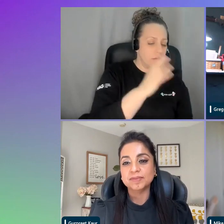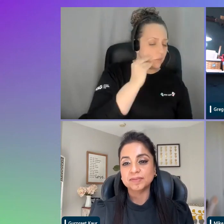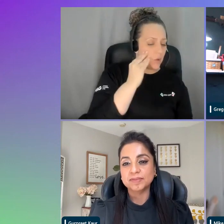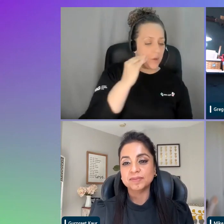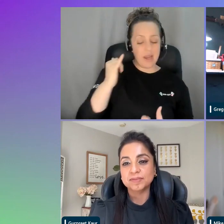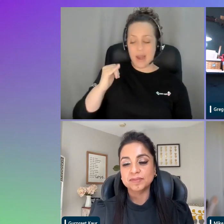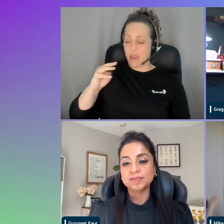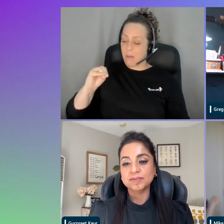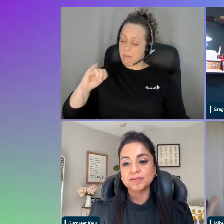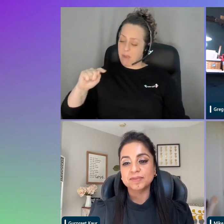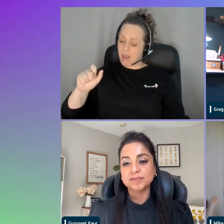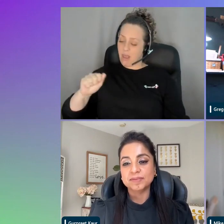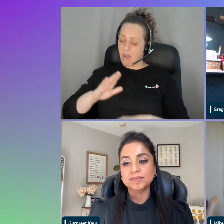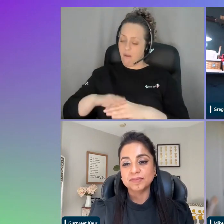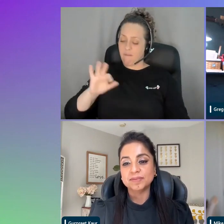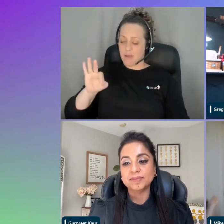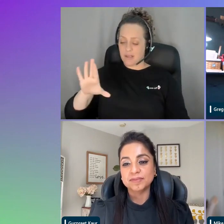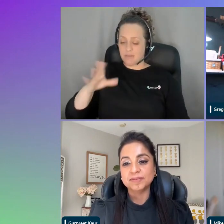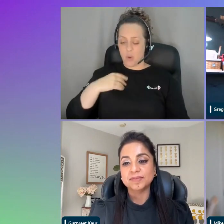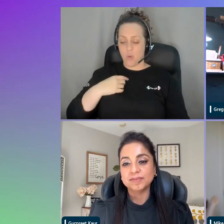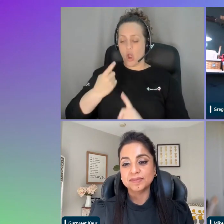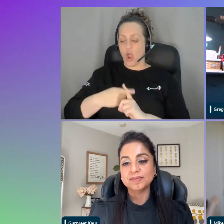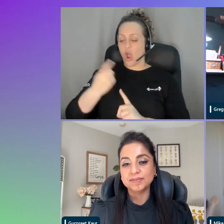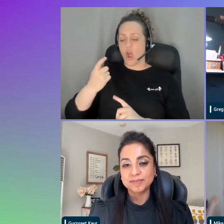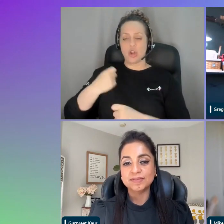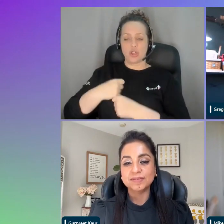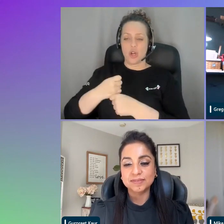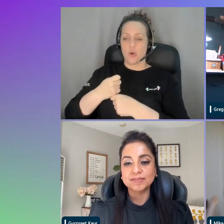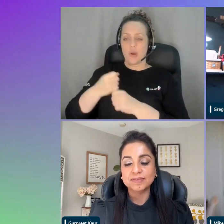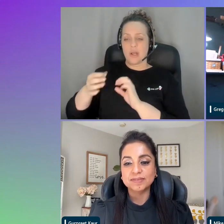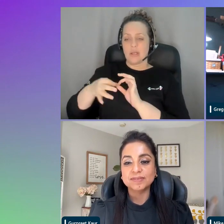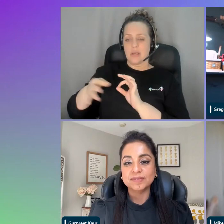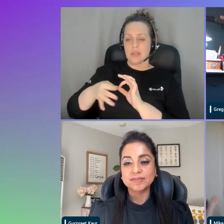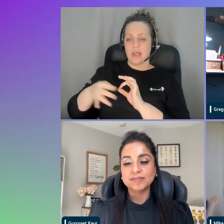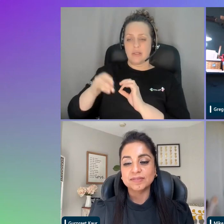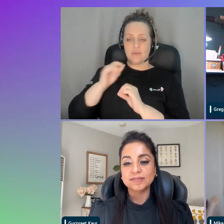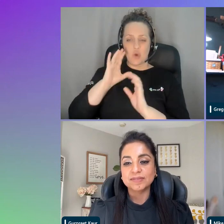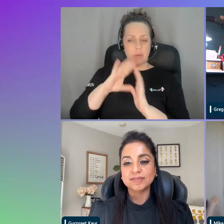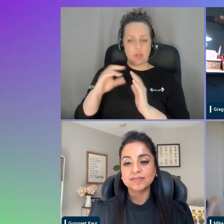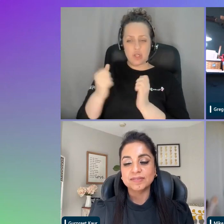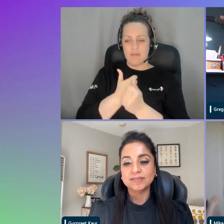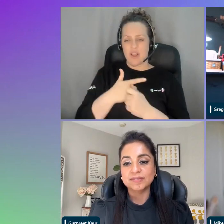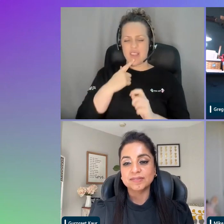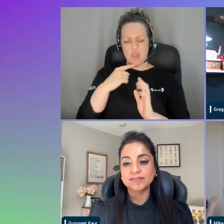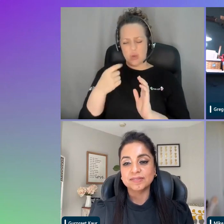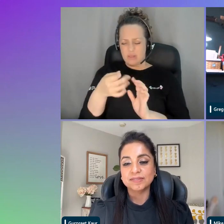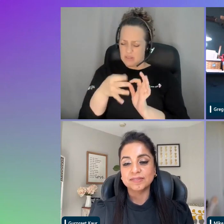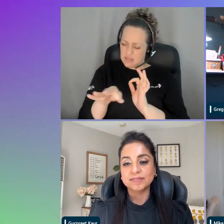Facebook, where we auto generate, uh, alternate text for images and things and, and those little examples have grown to be